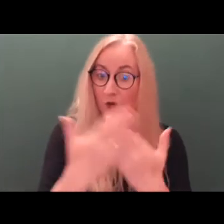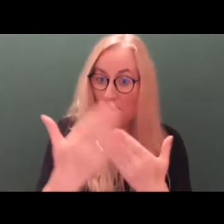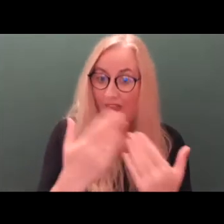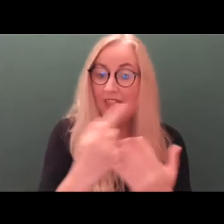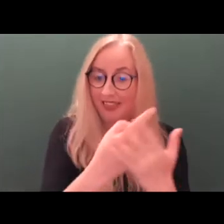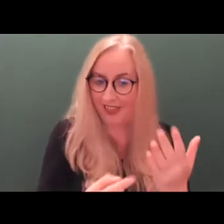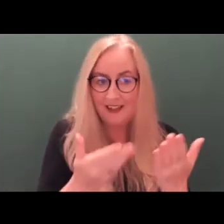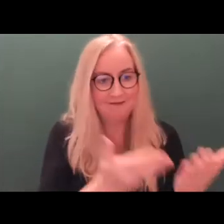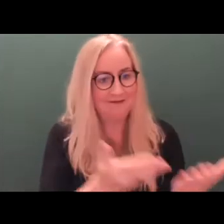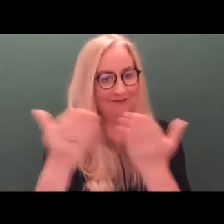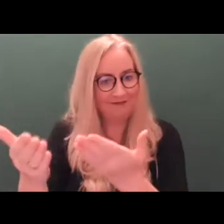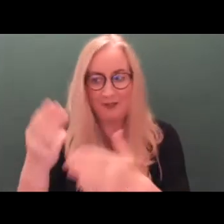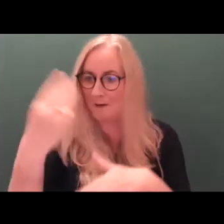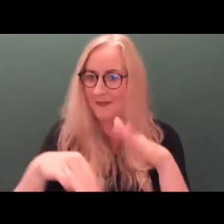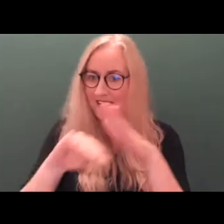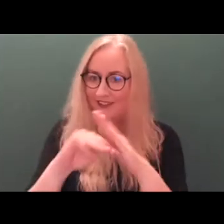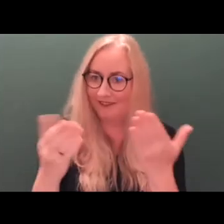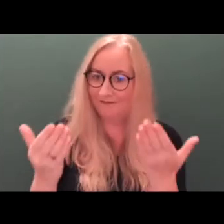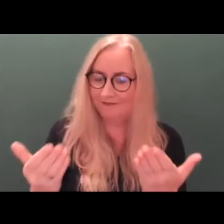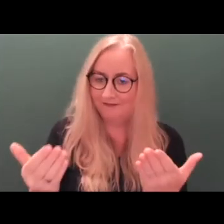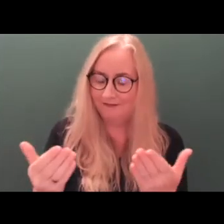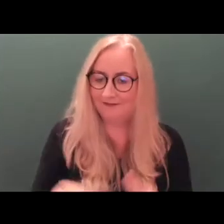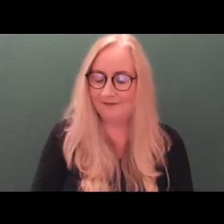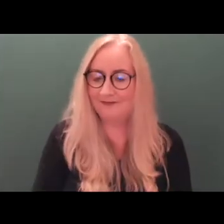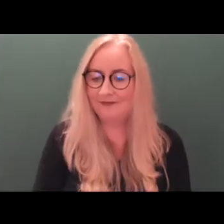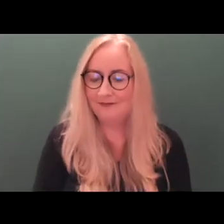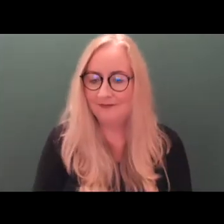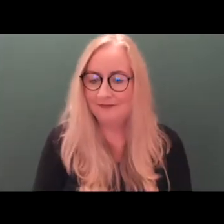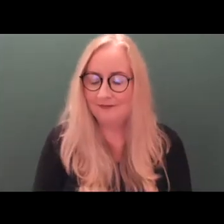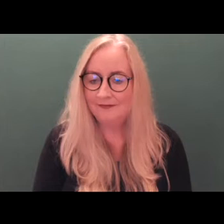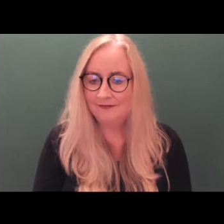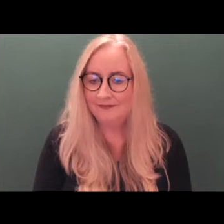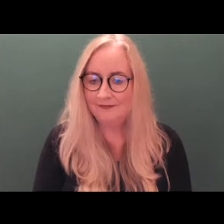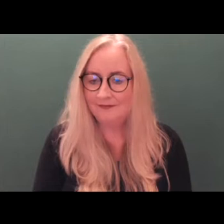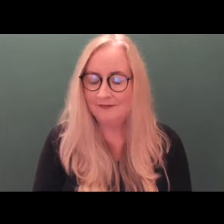Over to the Minister. >>: